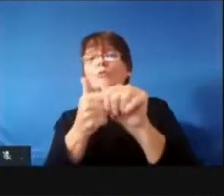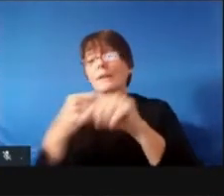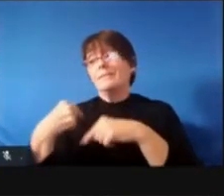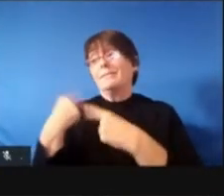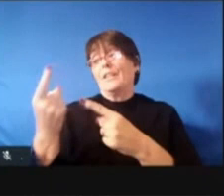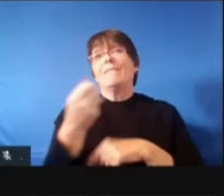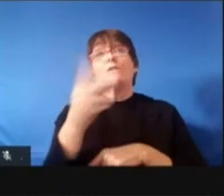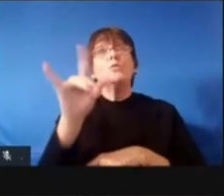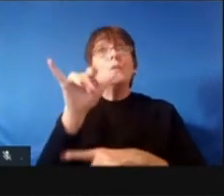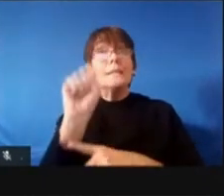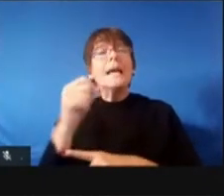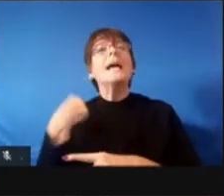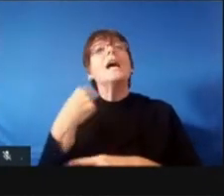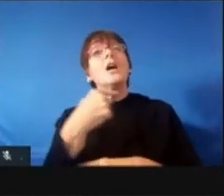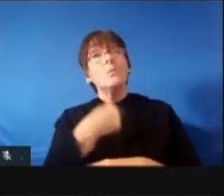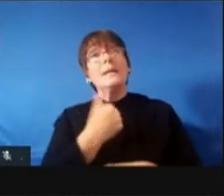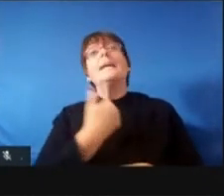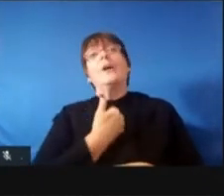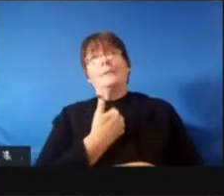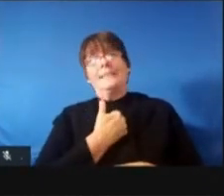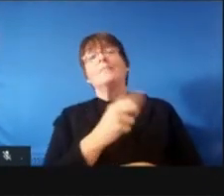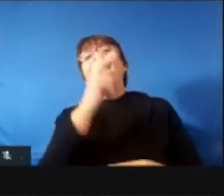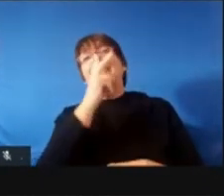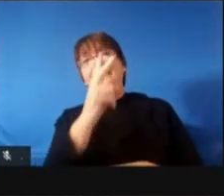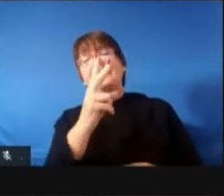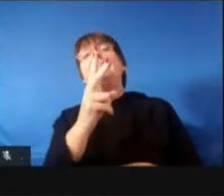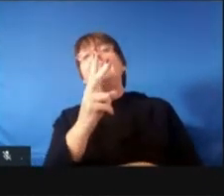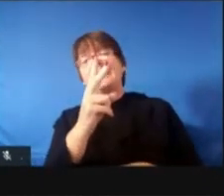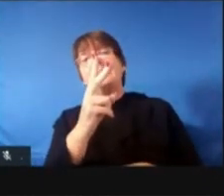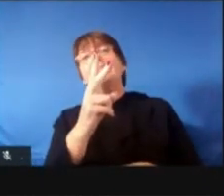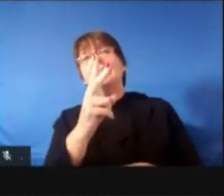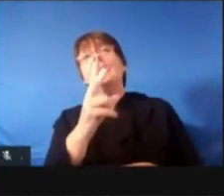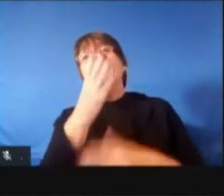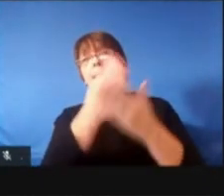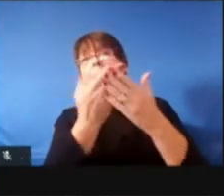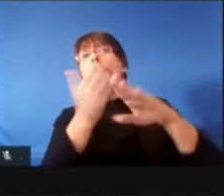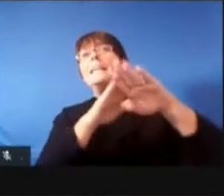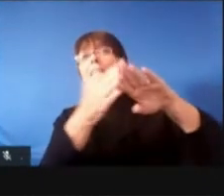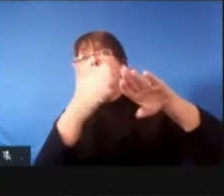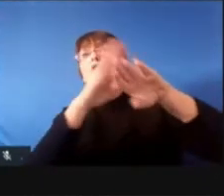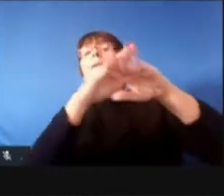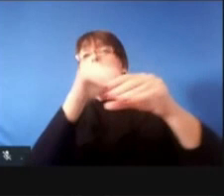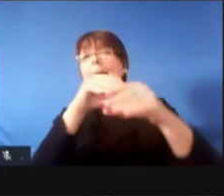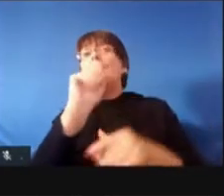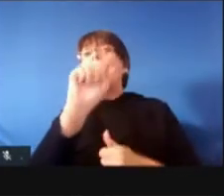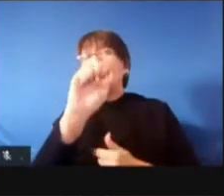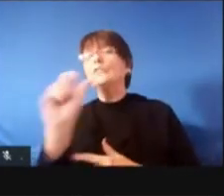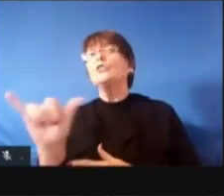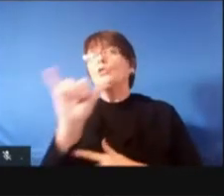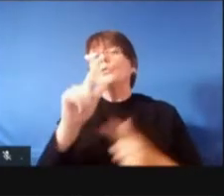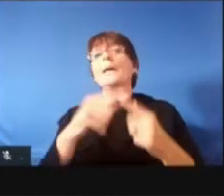TO US WHERE THEY HAVE EXPERIENCED A SURGE. CALIFORNIA, AS YOU HAVE BEEN